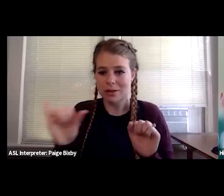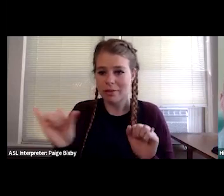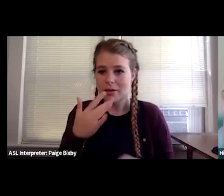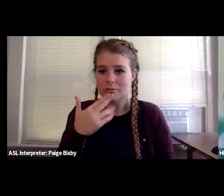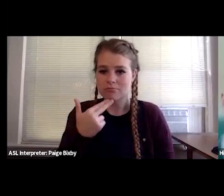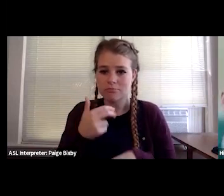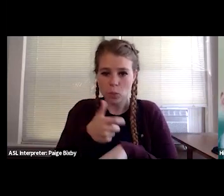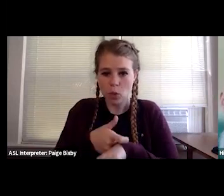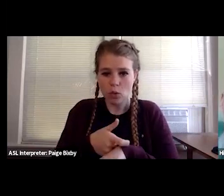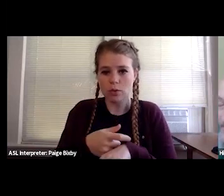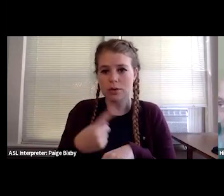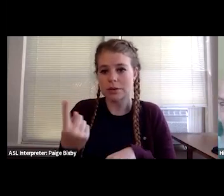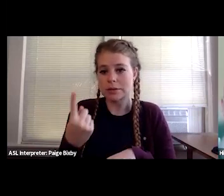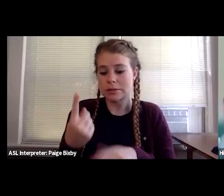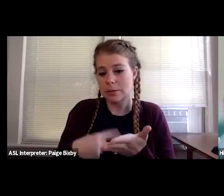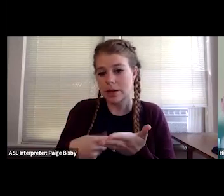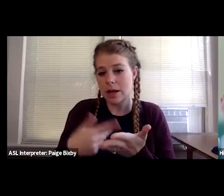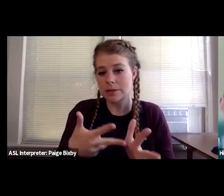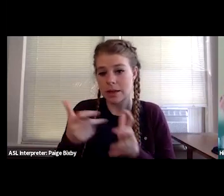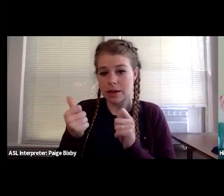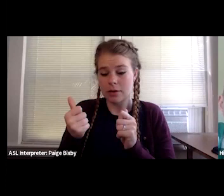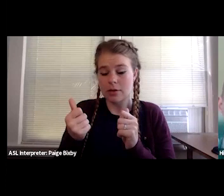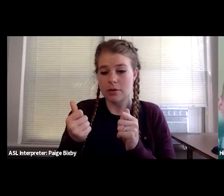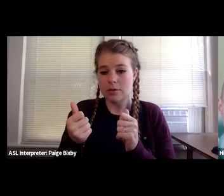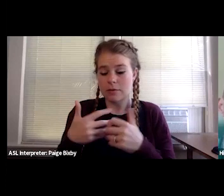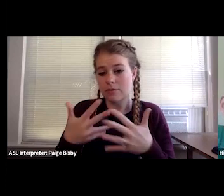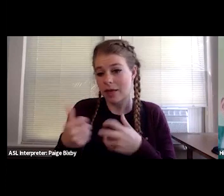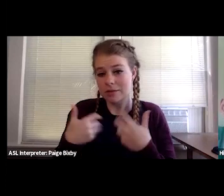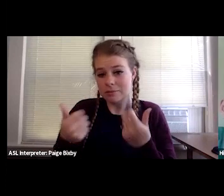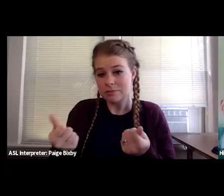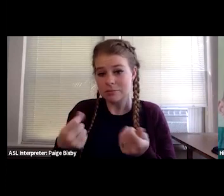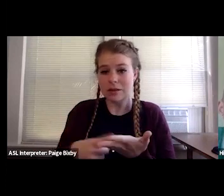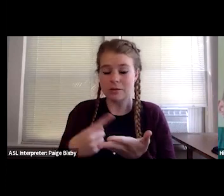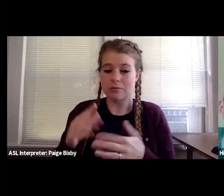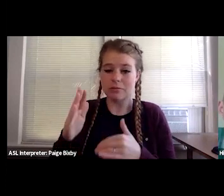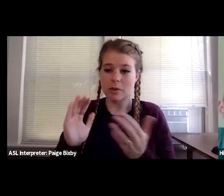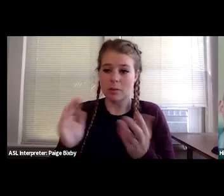that sometimes they heal faster than just a normal cut I get just because I know what I'm doing with it,